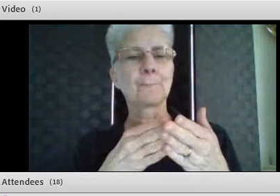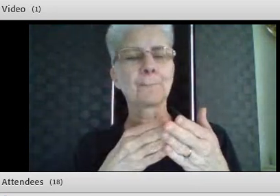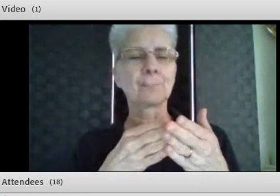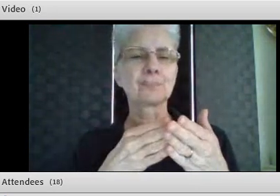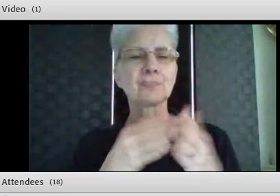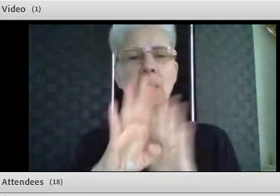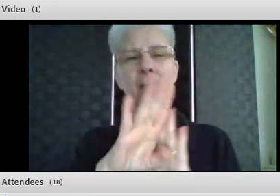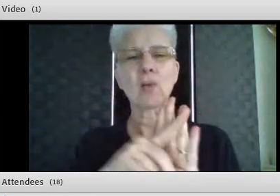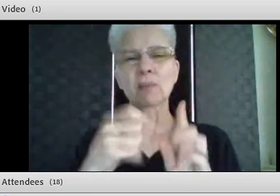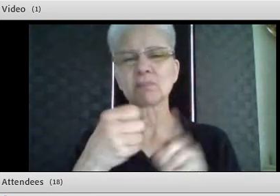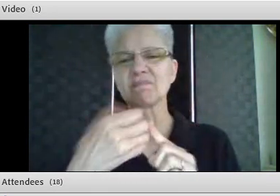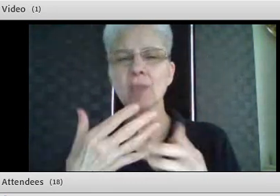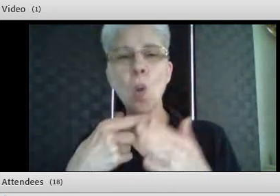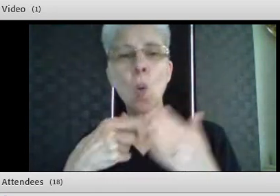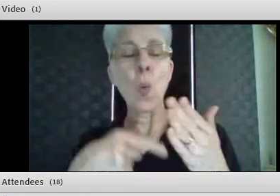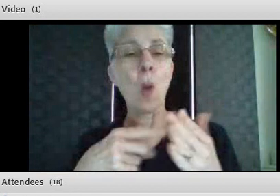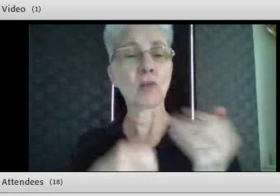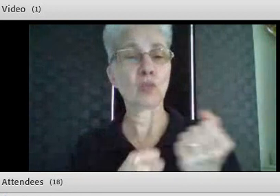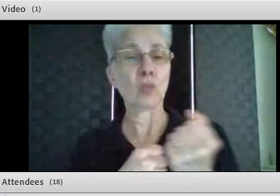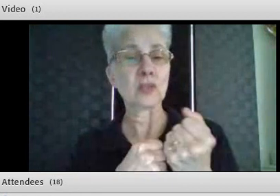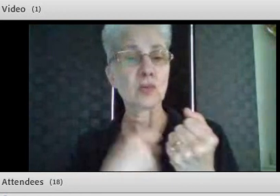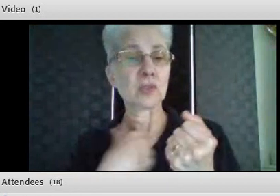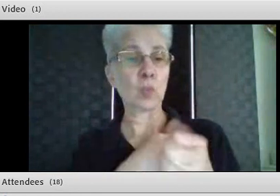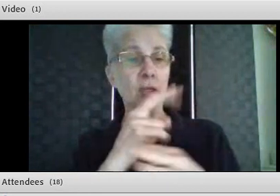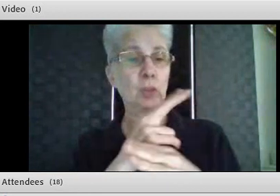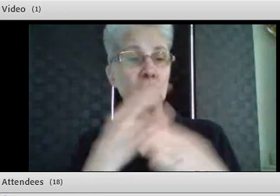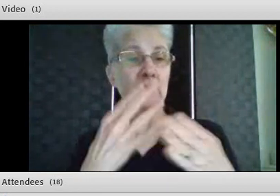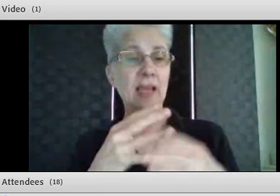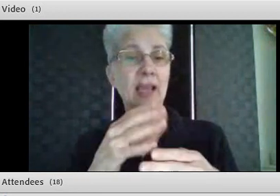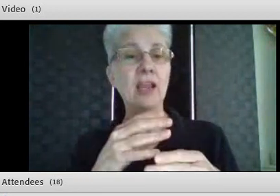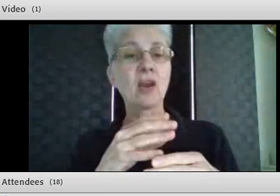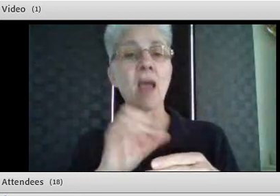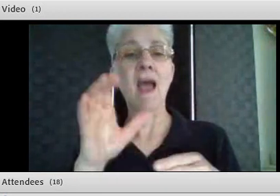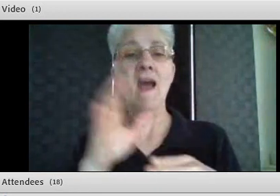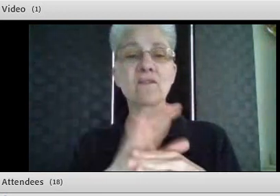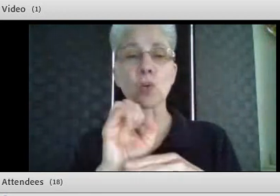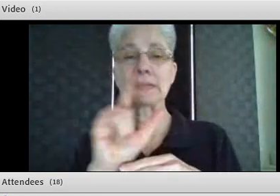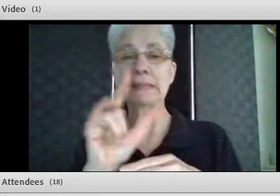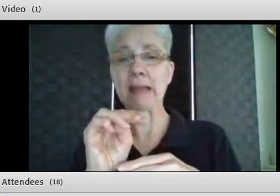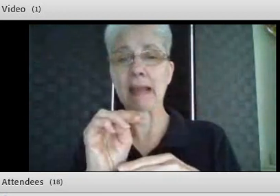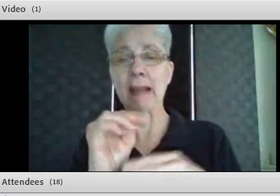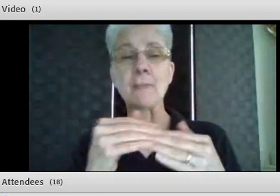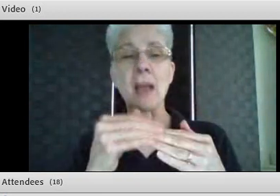of what resources we use here at Full S.T.E.A.M. Ahead, how they're useful